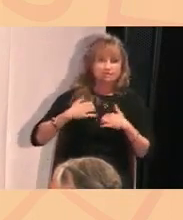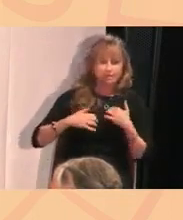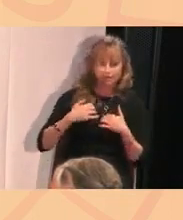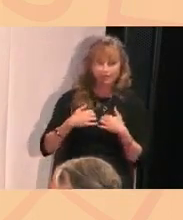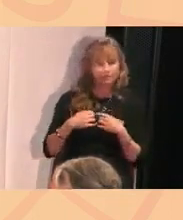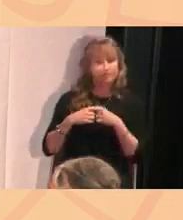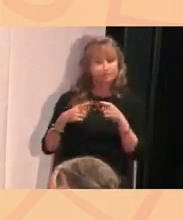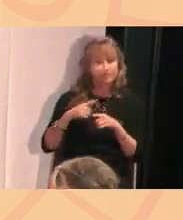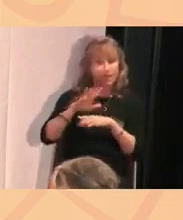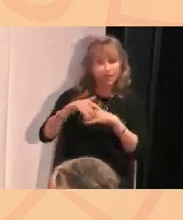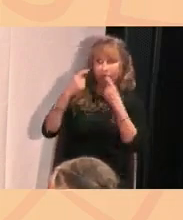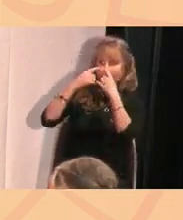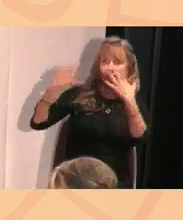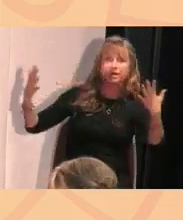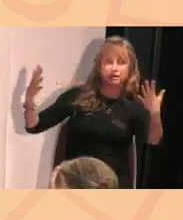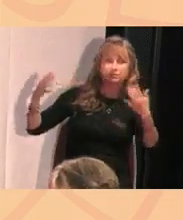So then we bonded with the MCA.